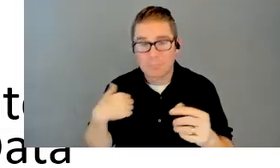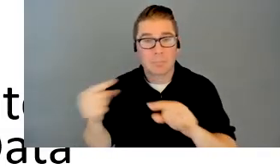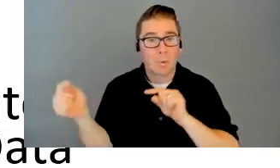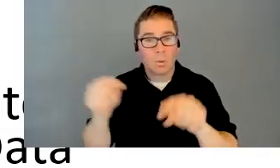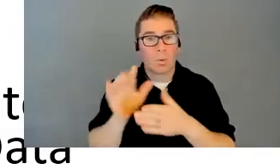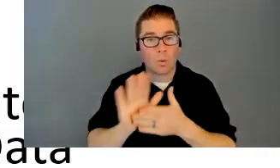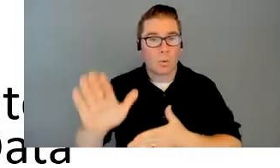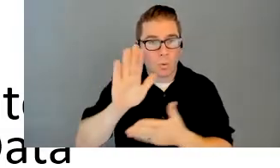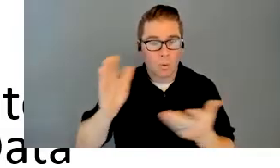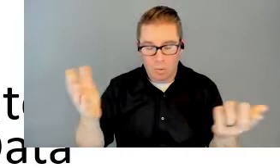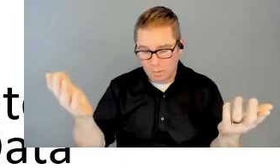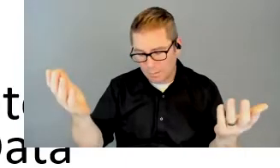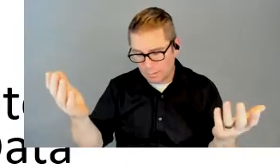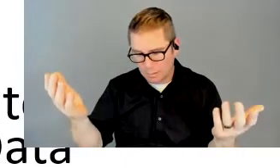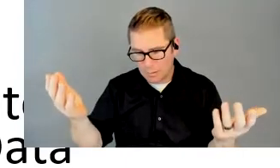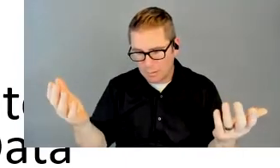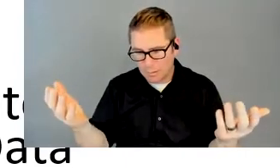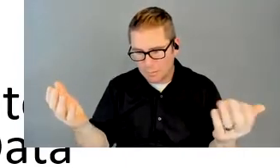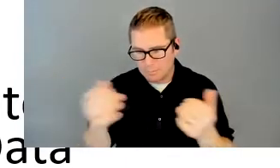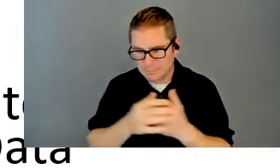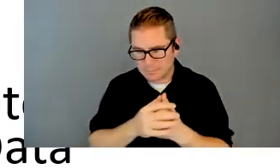he remembered this particular teacher